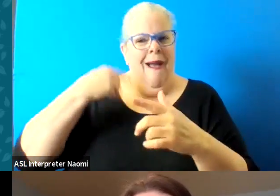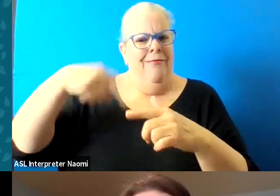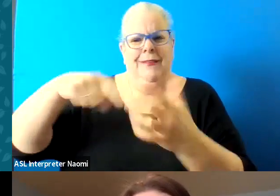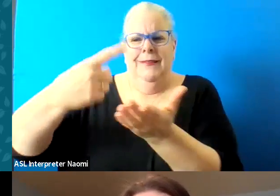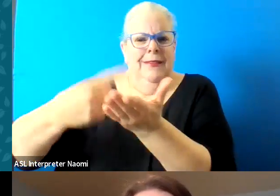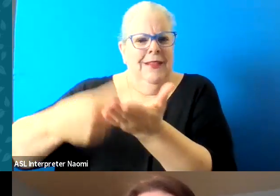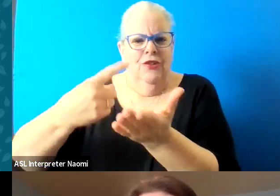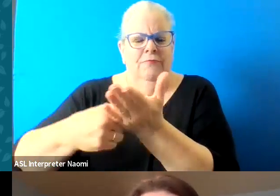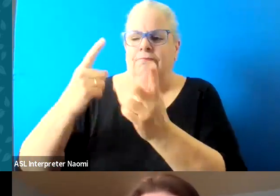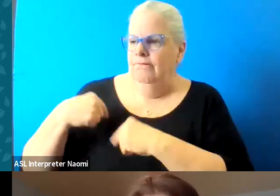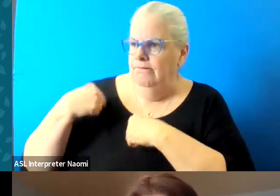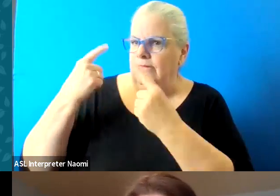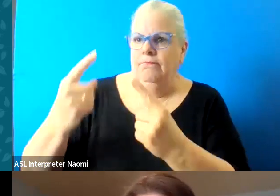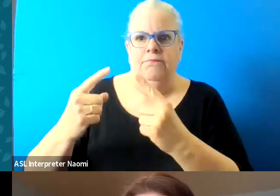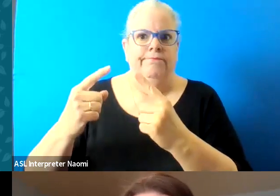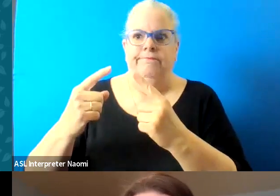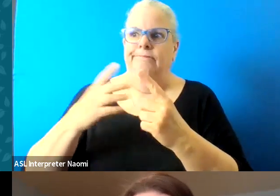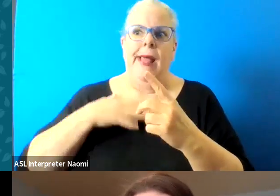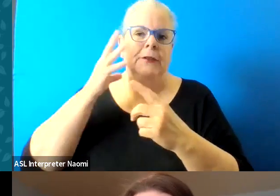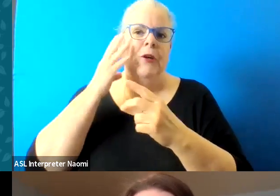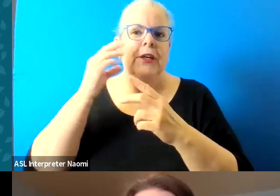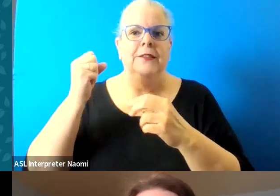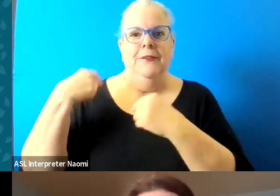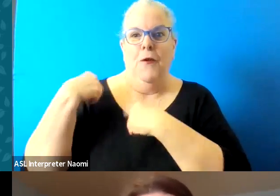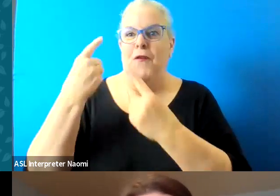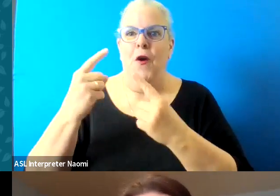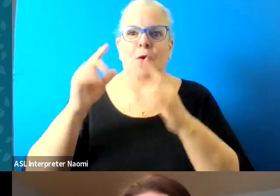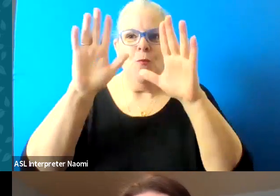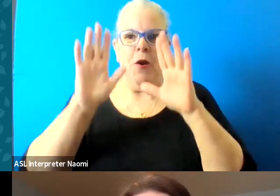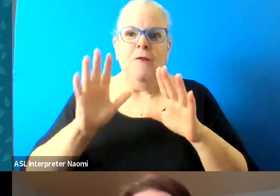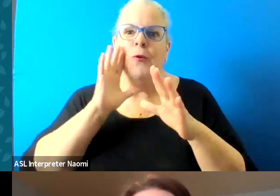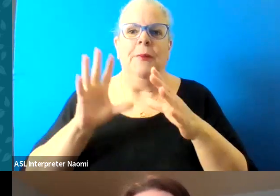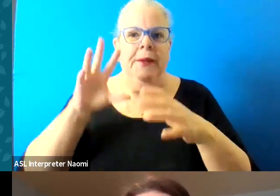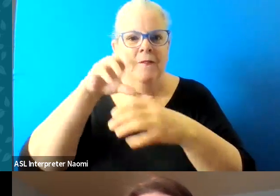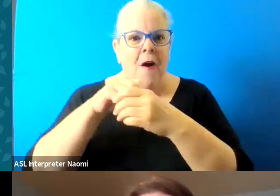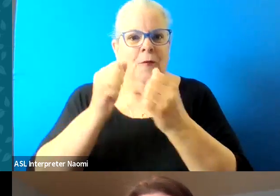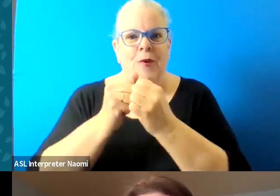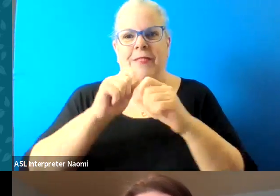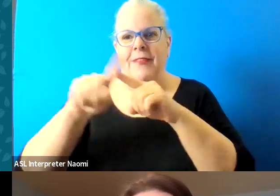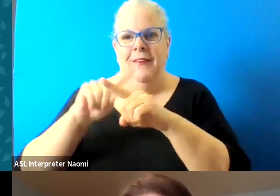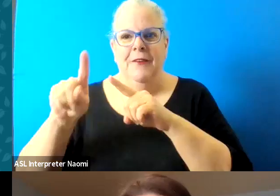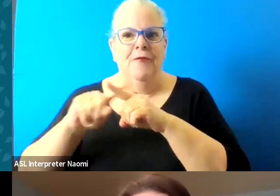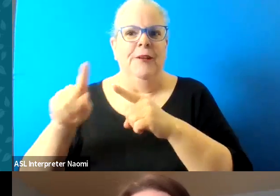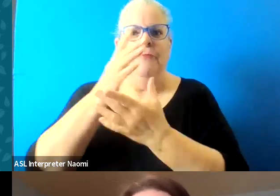It has been absolutely wonderful to just get to engage with all the different sects of the community.